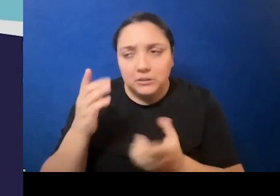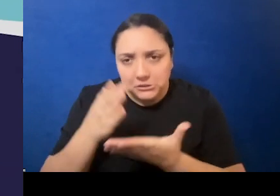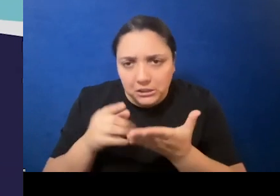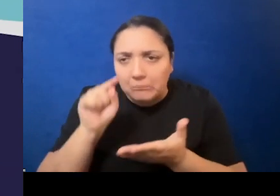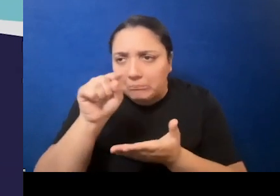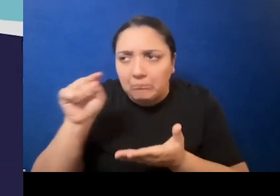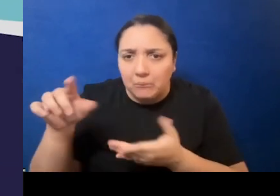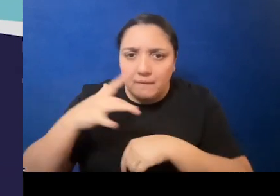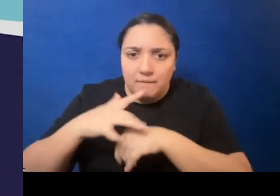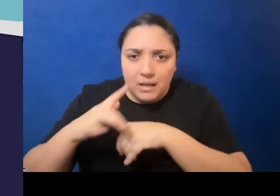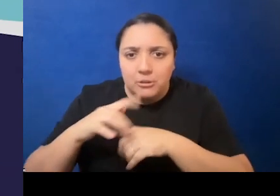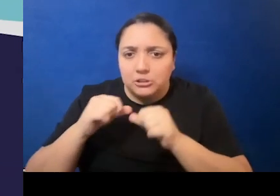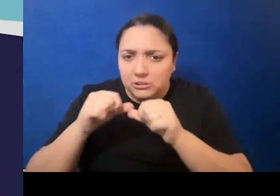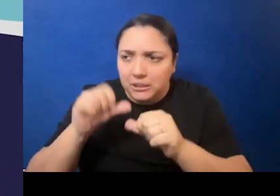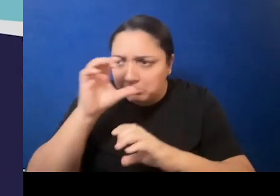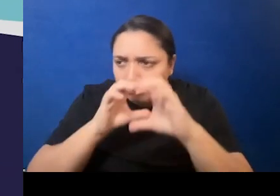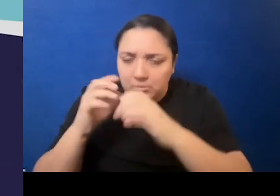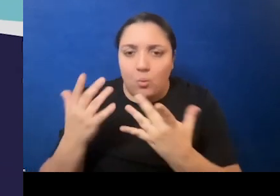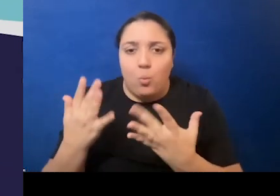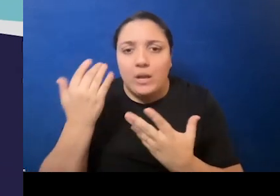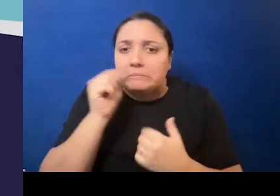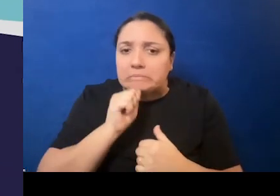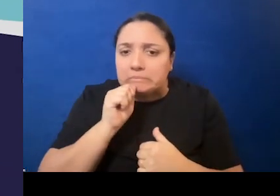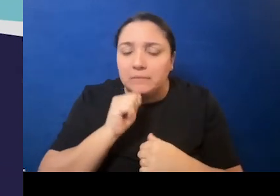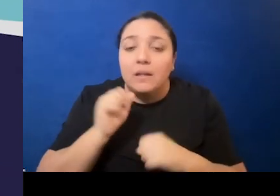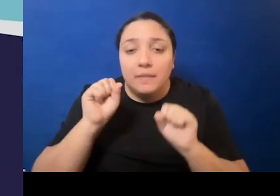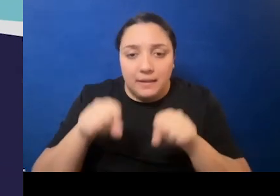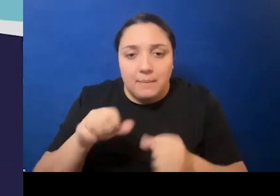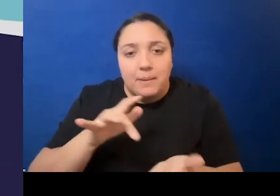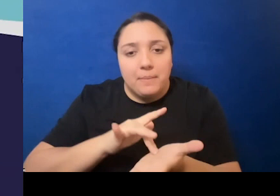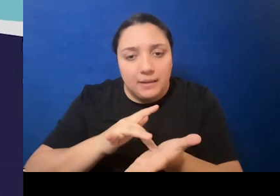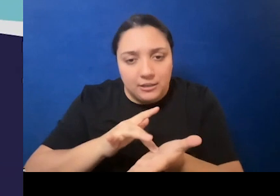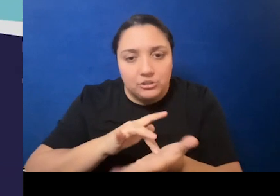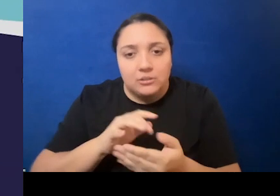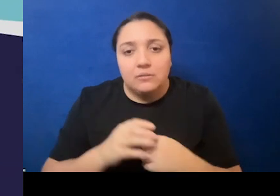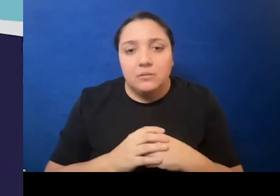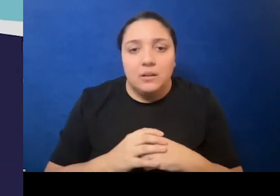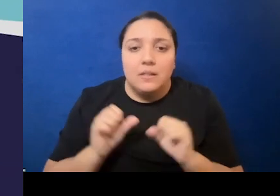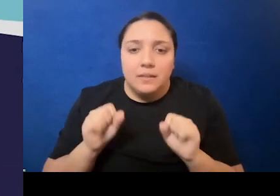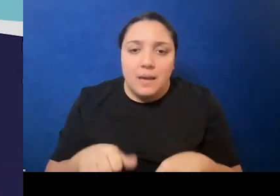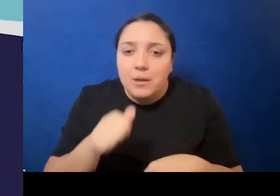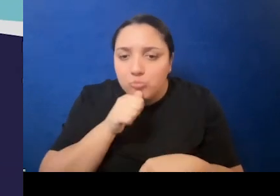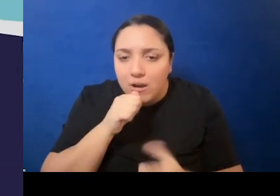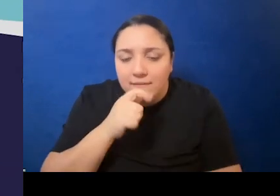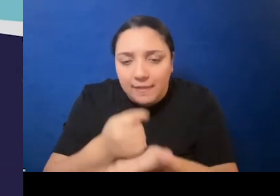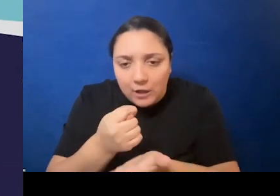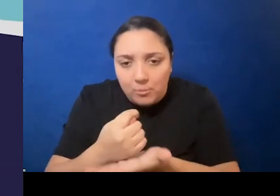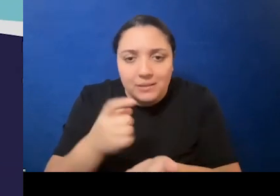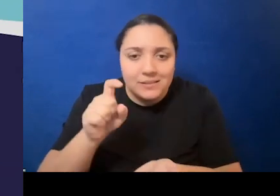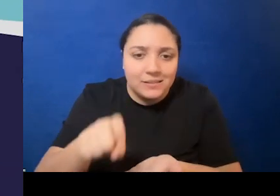AND WAIT IF NEEDED. THERE COULD BE MEDICATION NEEDED. THERE COULD BE PRIVATE THERAPIST NEEDED FOR THE STUDENT.